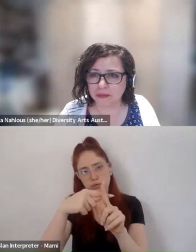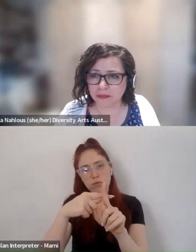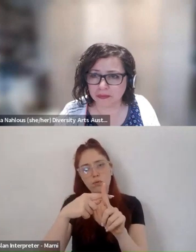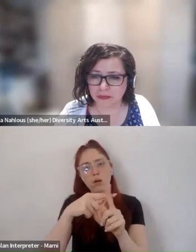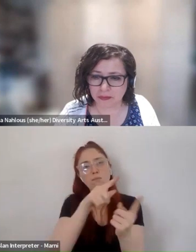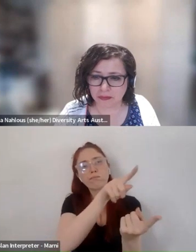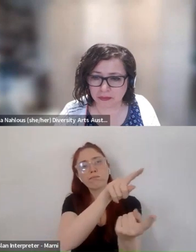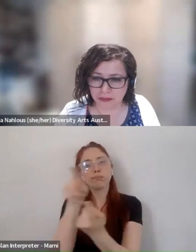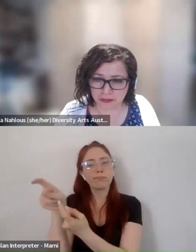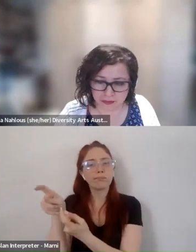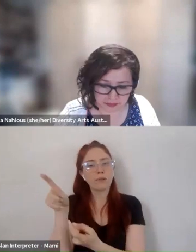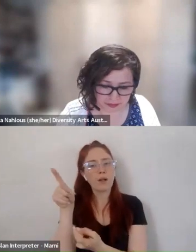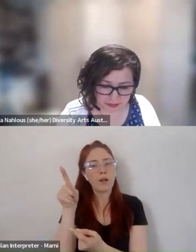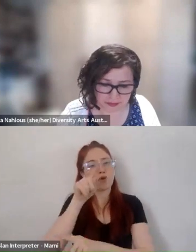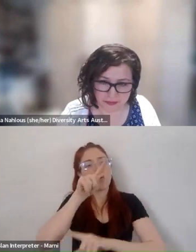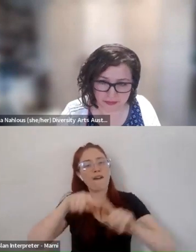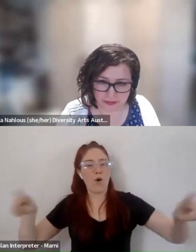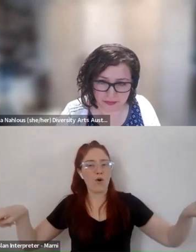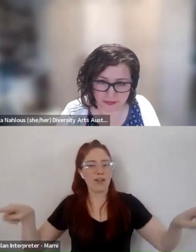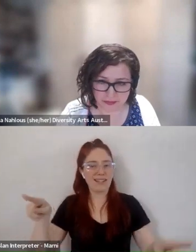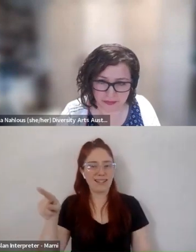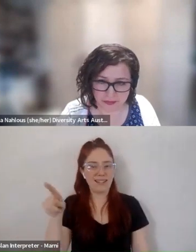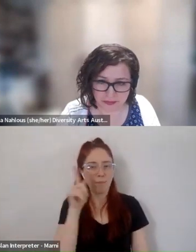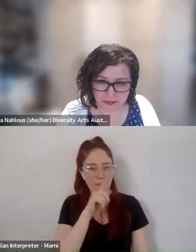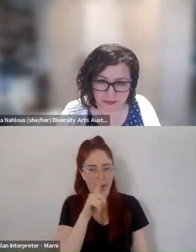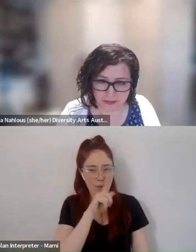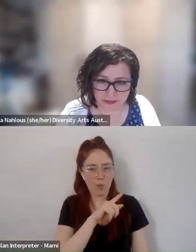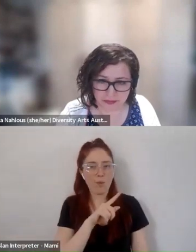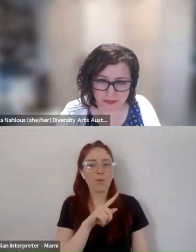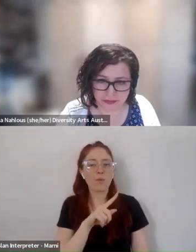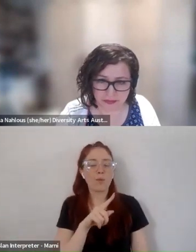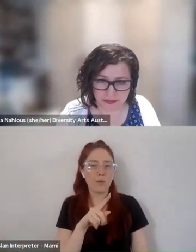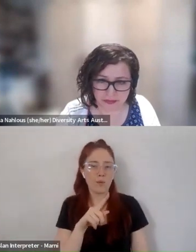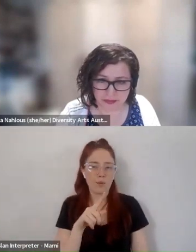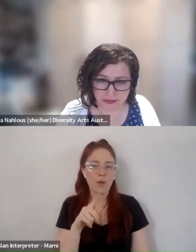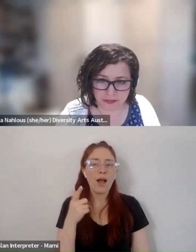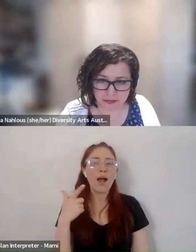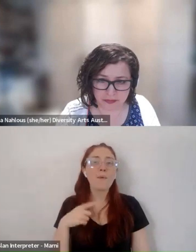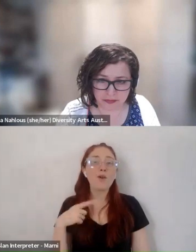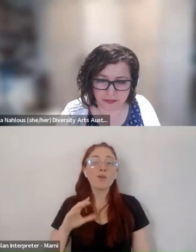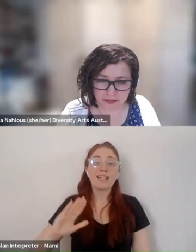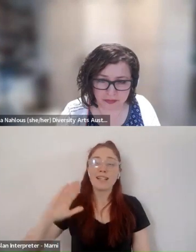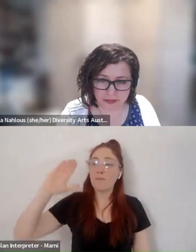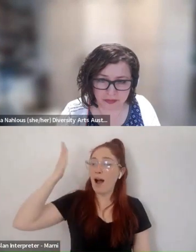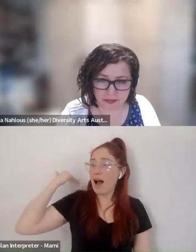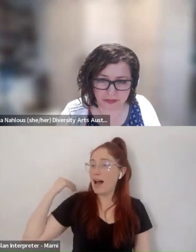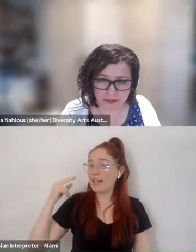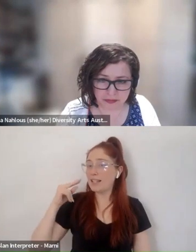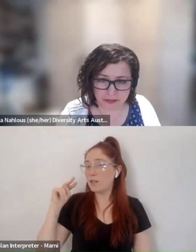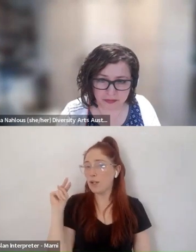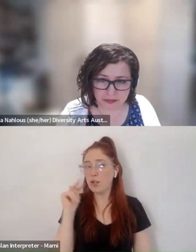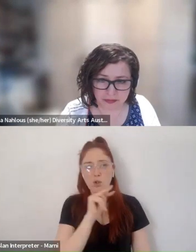diverse observers, because they realized and recognized that that's what all of the organizations were looking for.